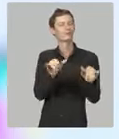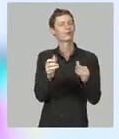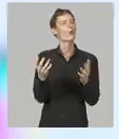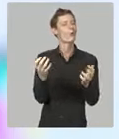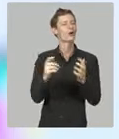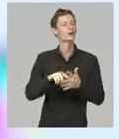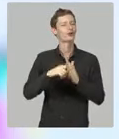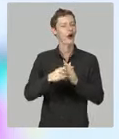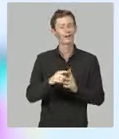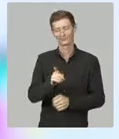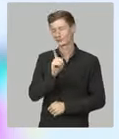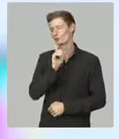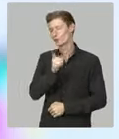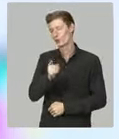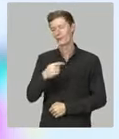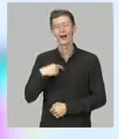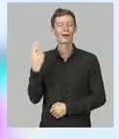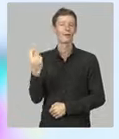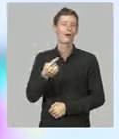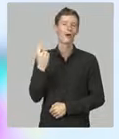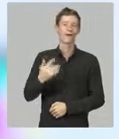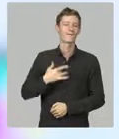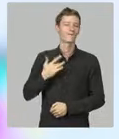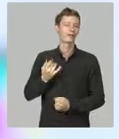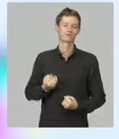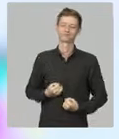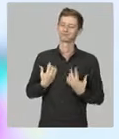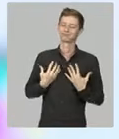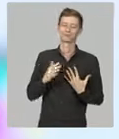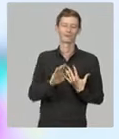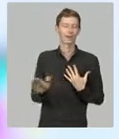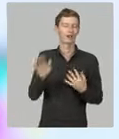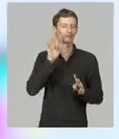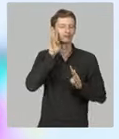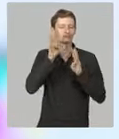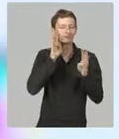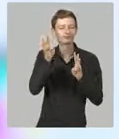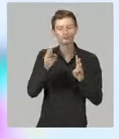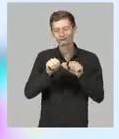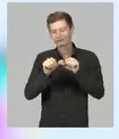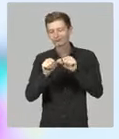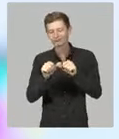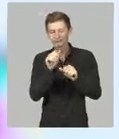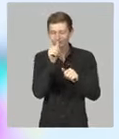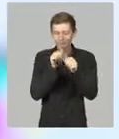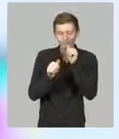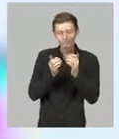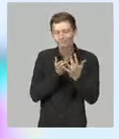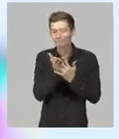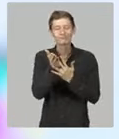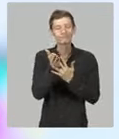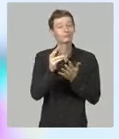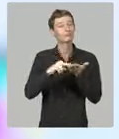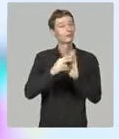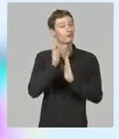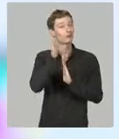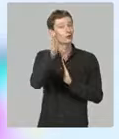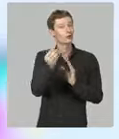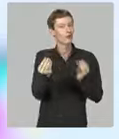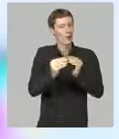TO BECOME AS IMPRESSIVE AS THEY ARE TODAY. THAT SO ENCOURAGING FOR ANYONE WHO WANTS TO GET STARTED AND ALL OF THIS.